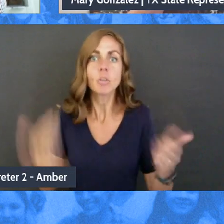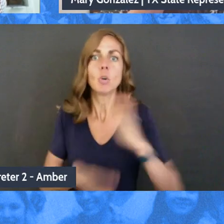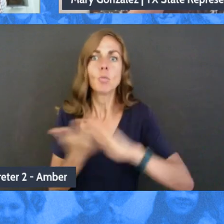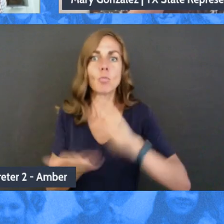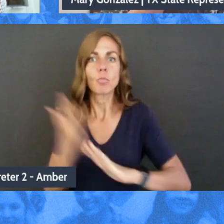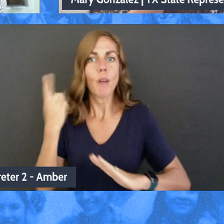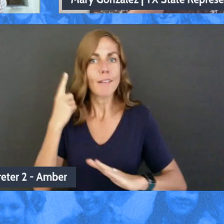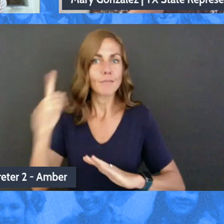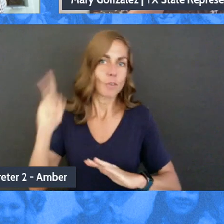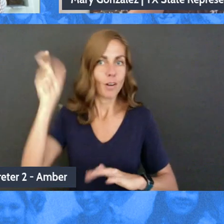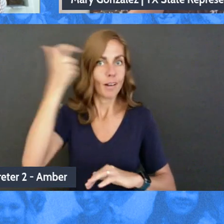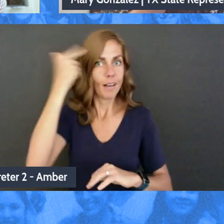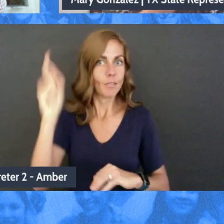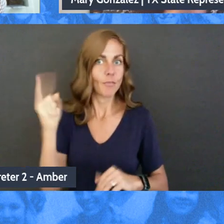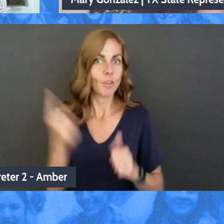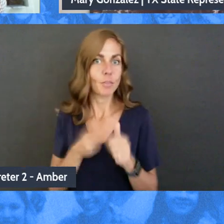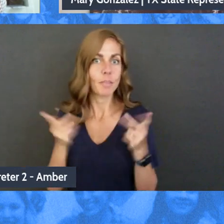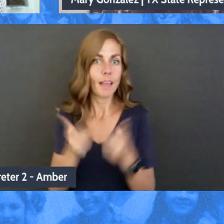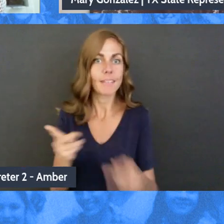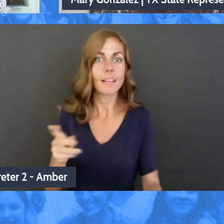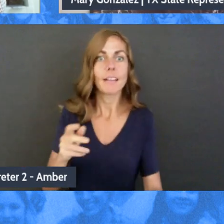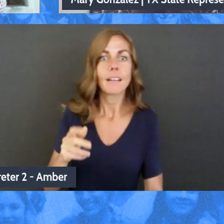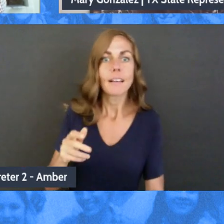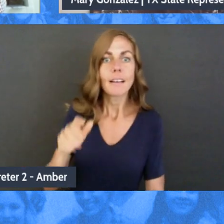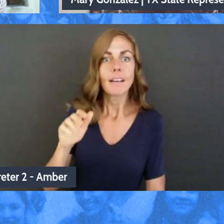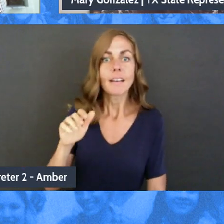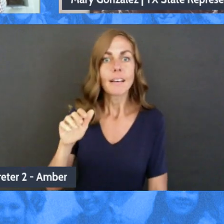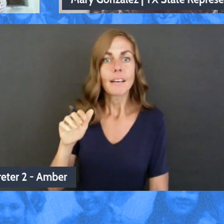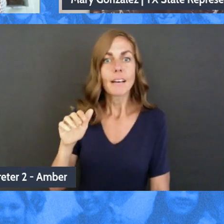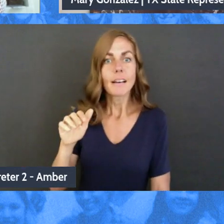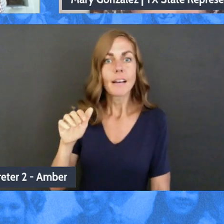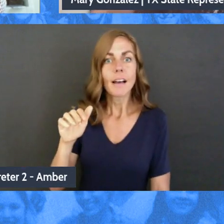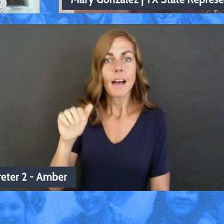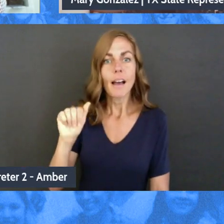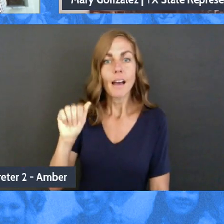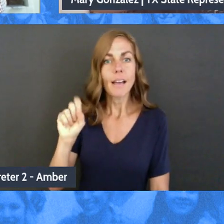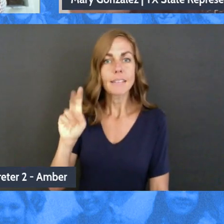Assemblywoman Summers-Armstrong, can you share your story to start us off?